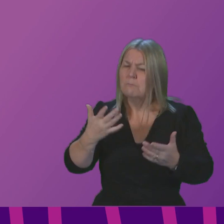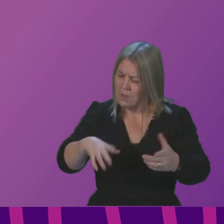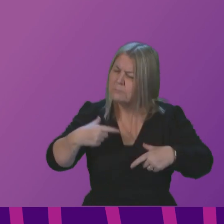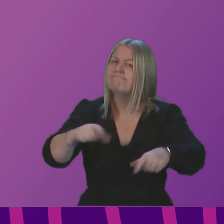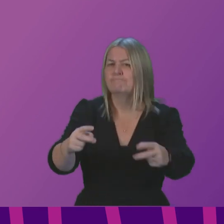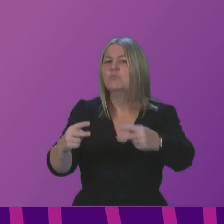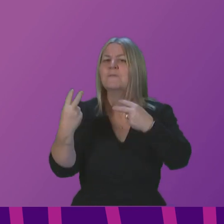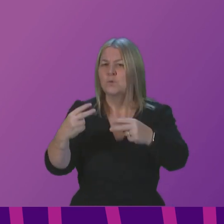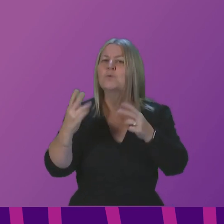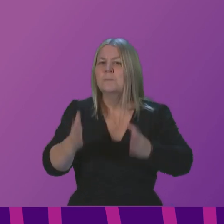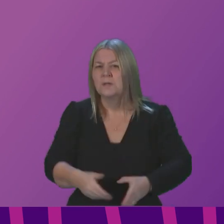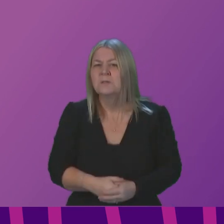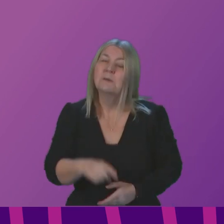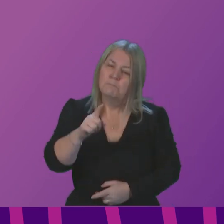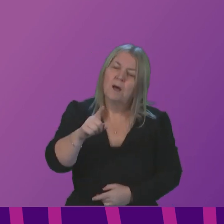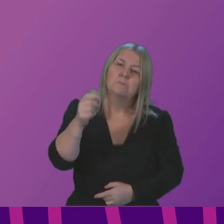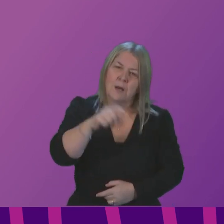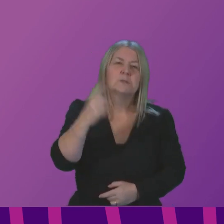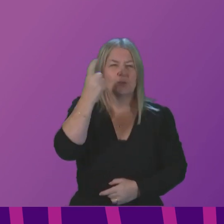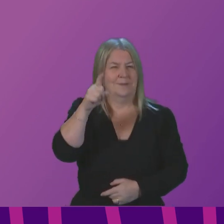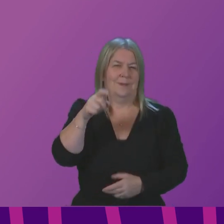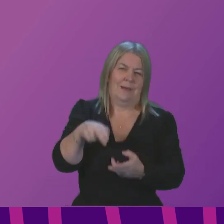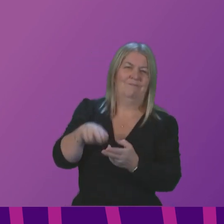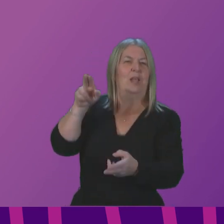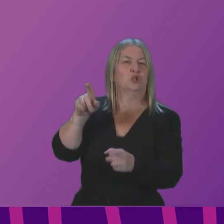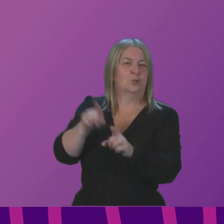of factors such as inflation, because the level of the price is critical to ensuring